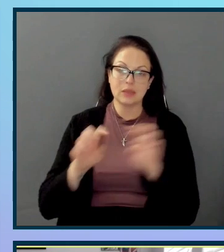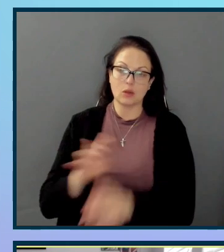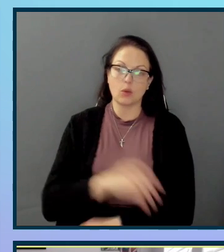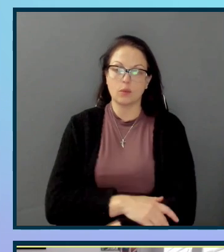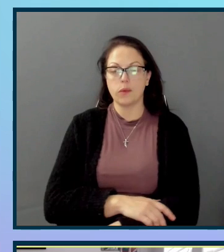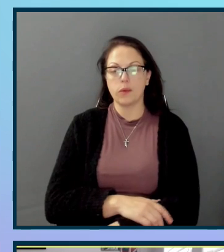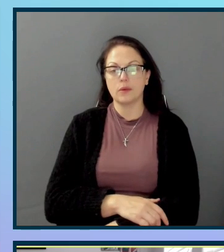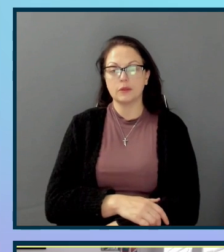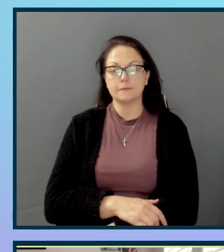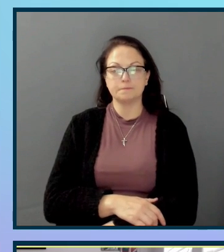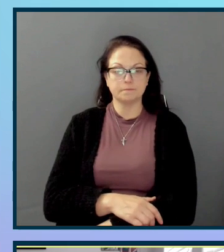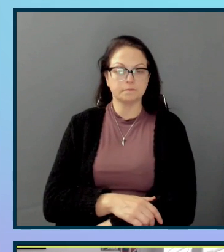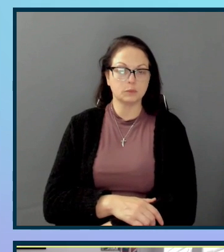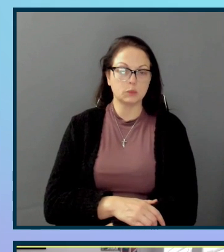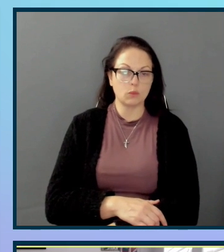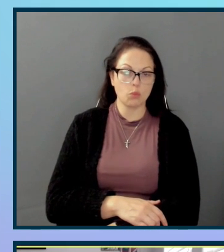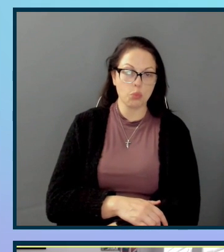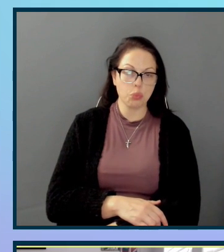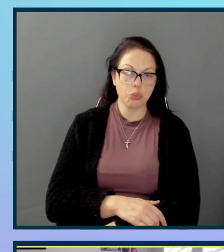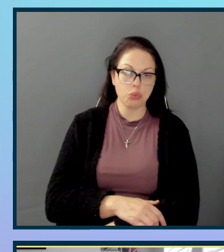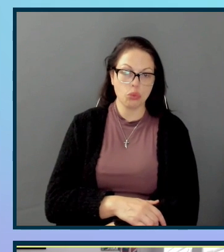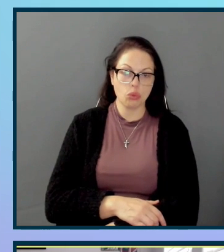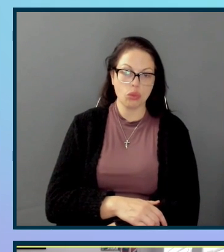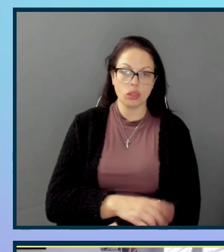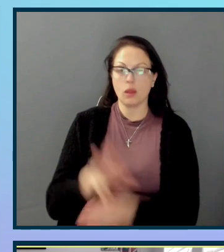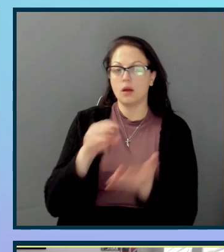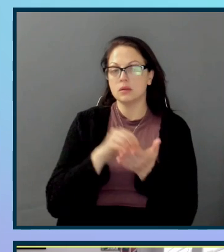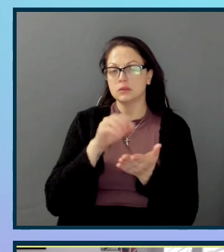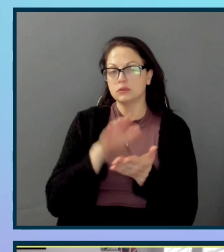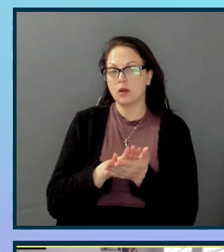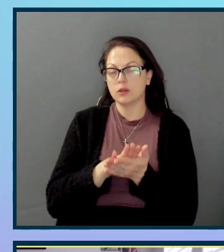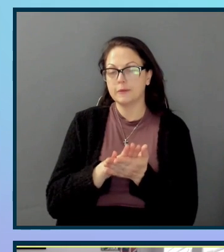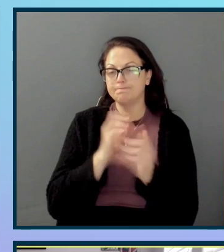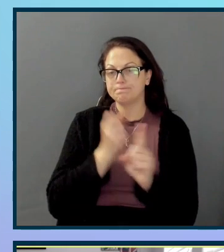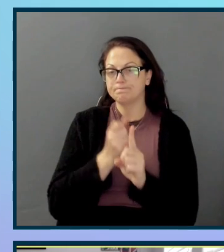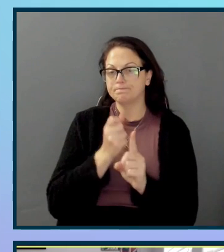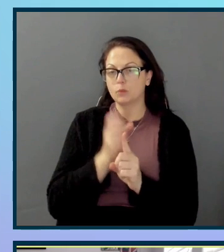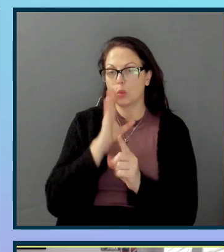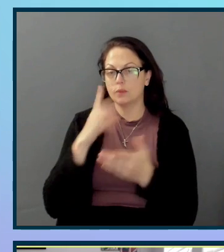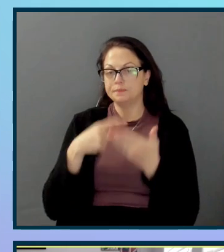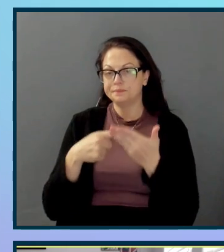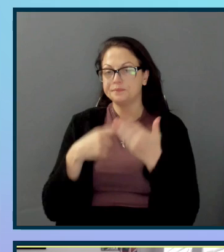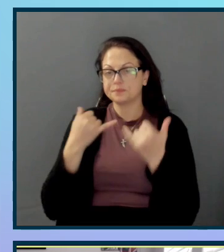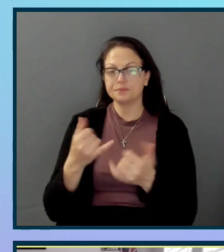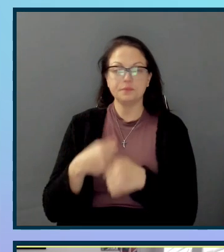So with that, I will move on and start talking about the document itself, Making Content Usable.